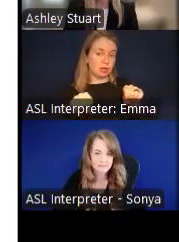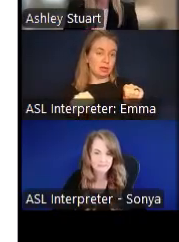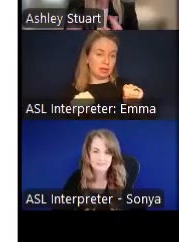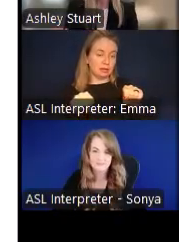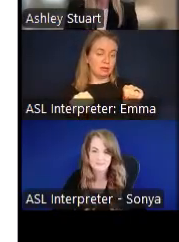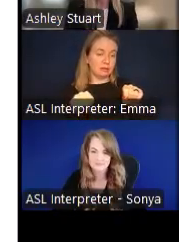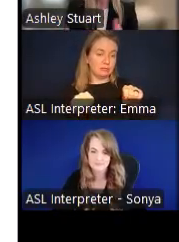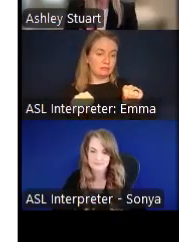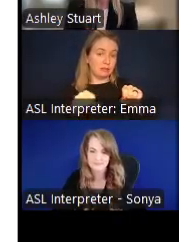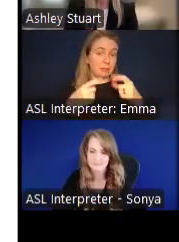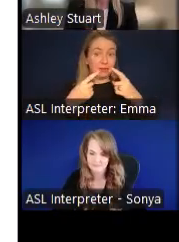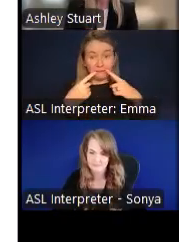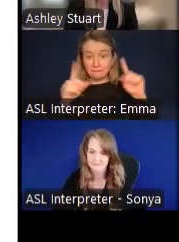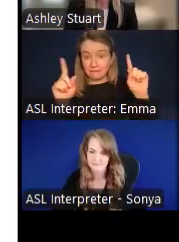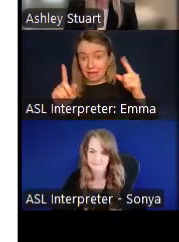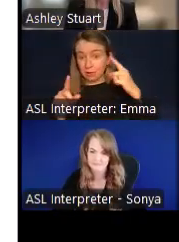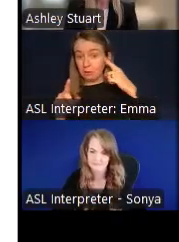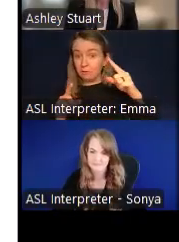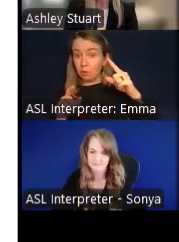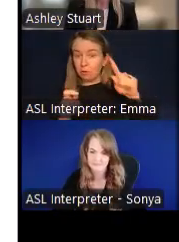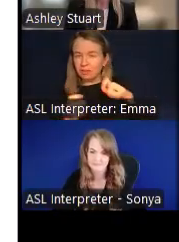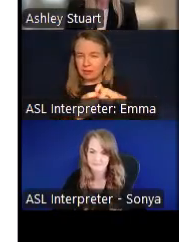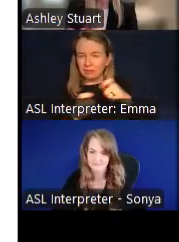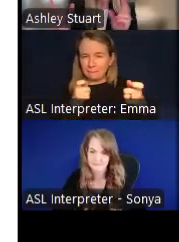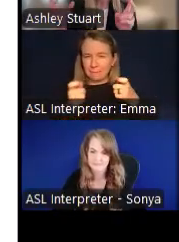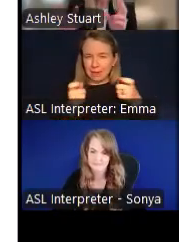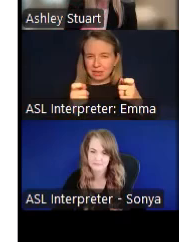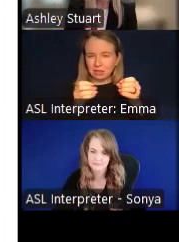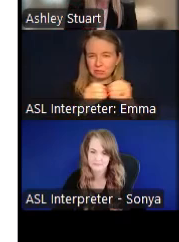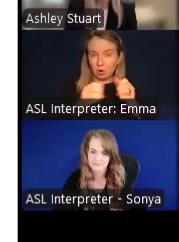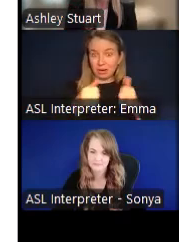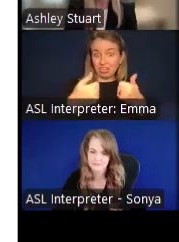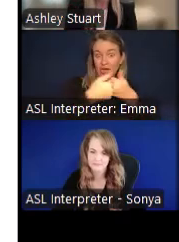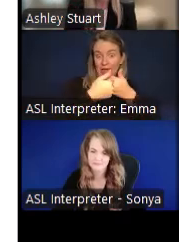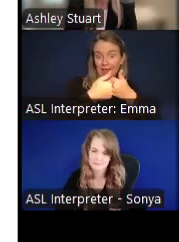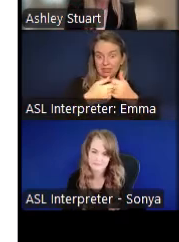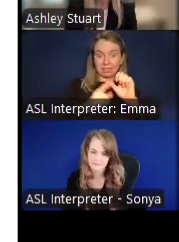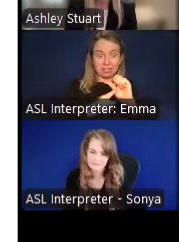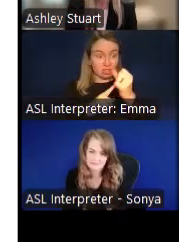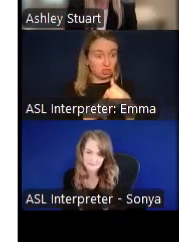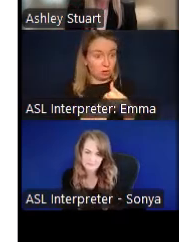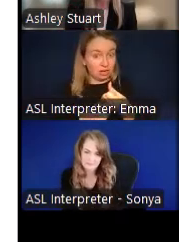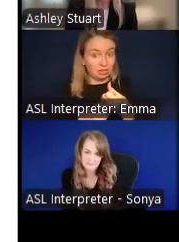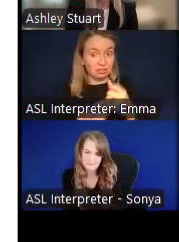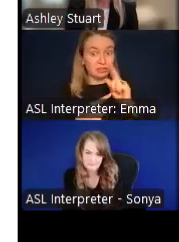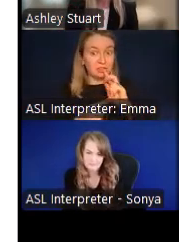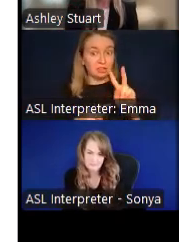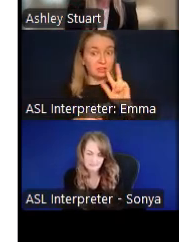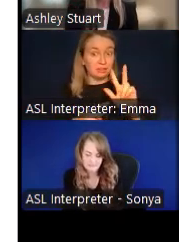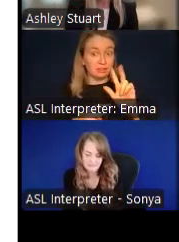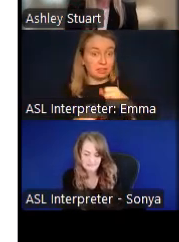that have been effective for especially managing these more challenging situations in the toddler years, are things like